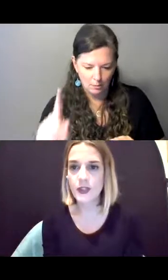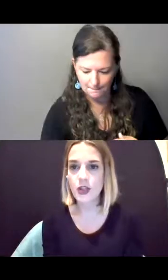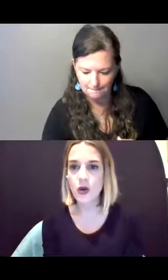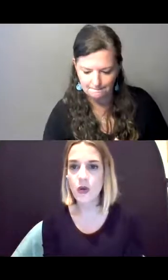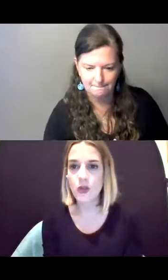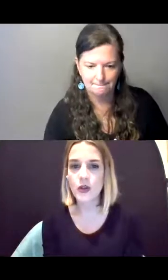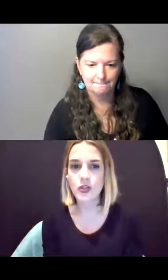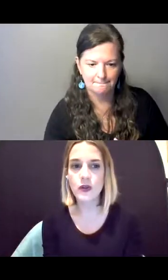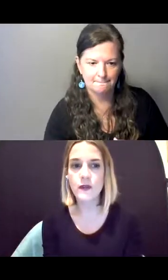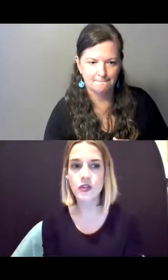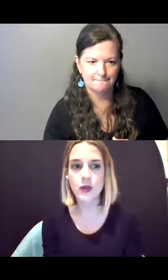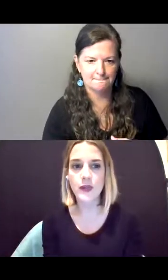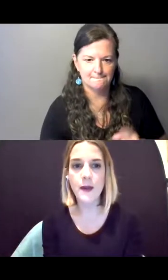and so I'll show you a visual of that.